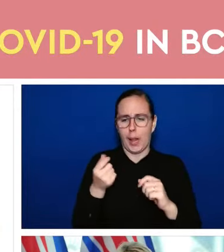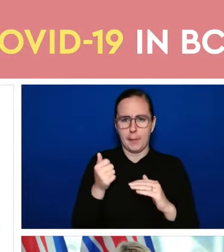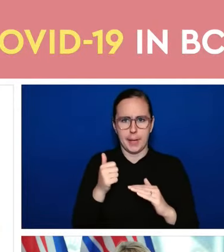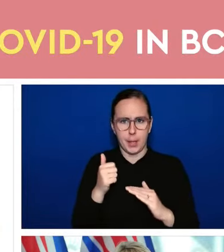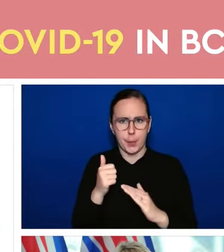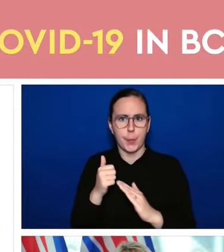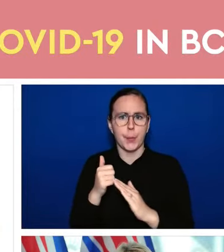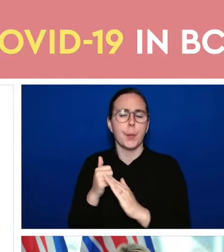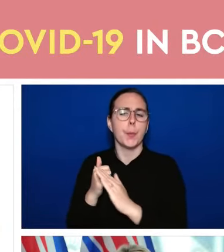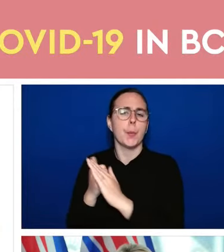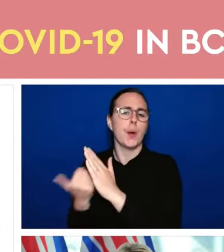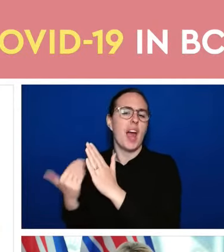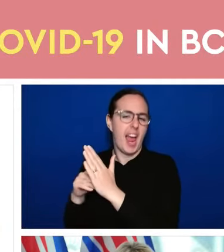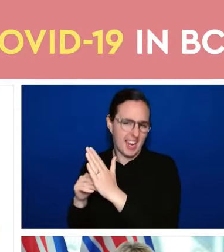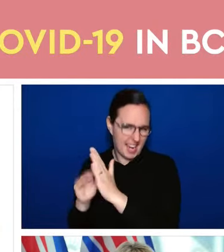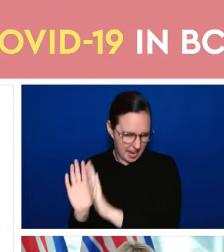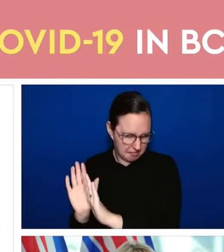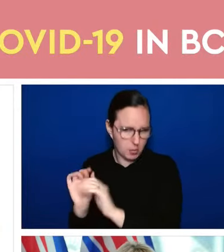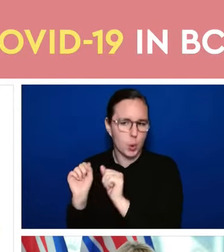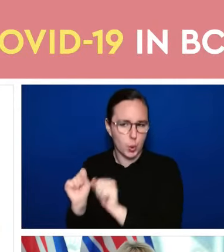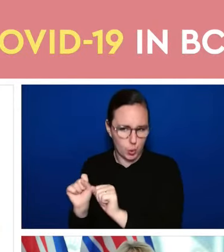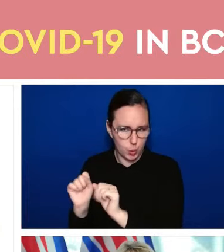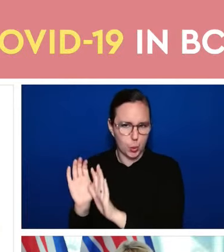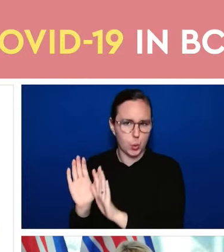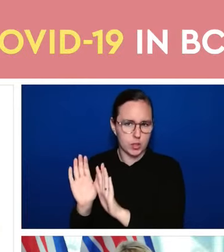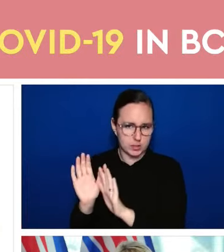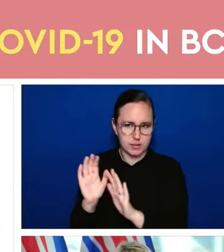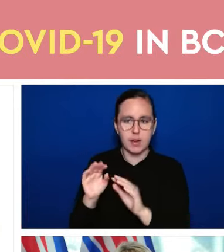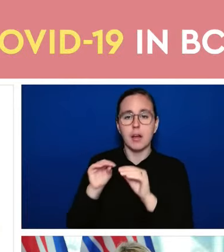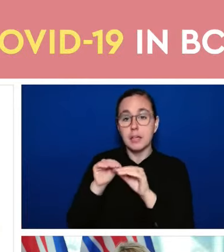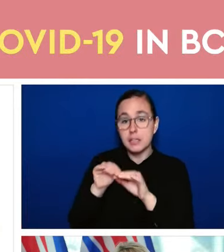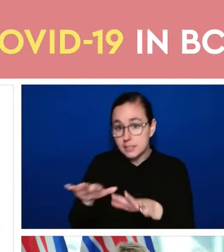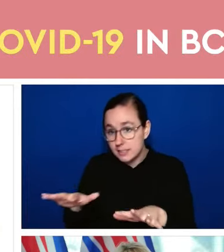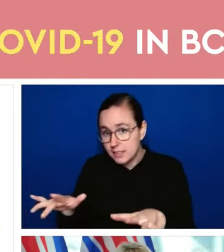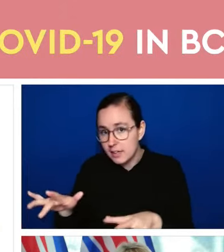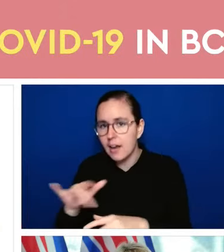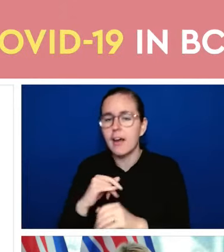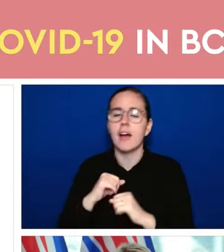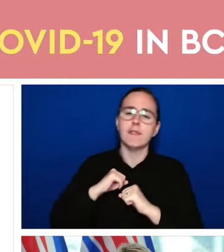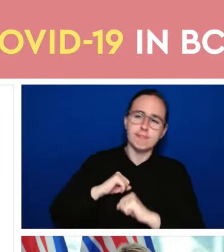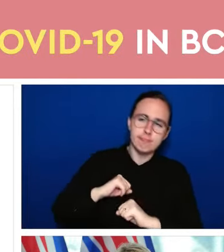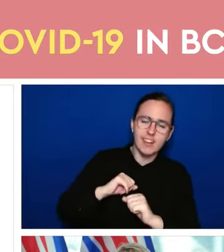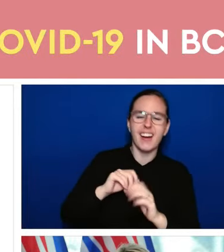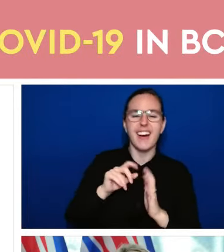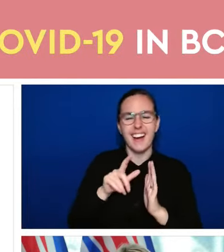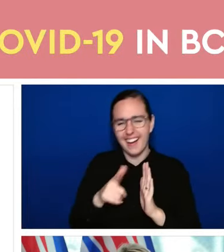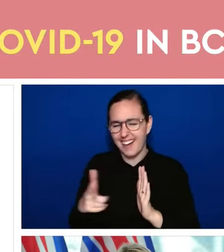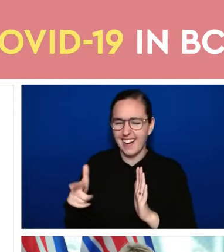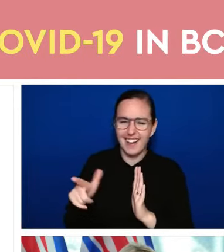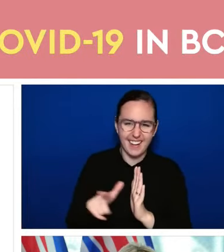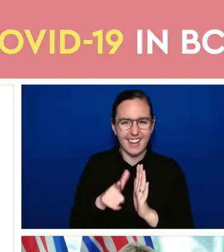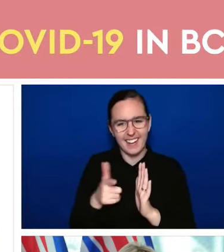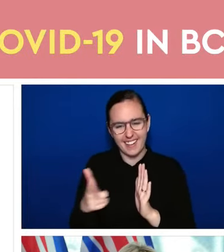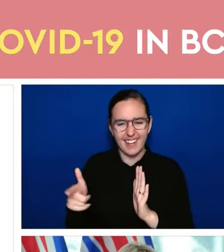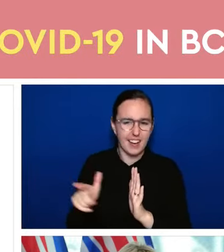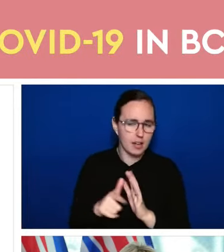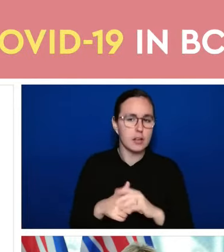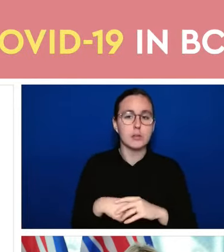surge that has impact on hospitalisation on cereal miss. In November December the other thing that we've been watching